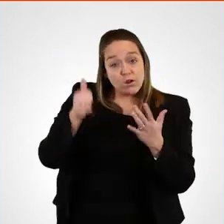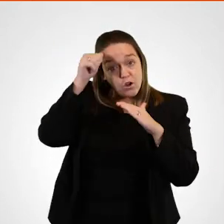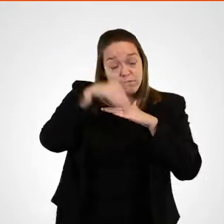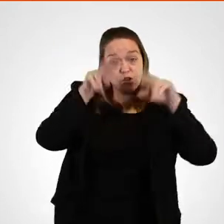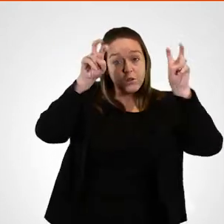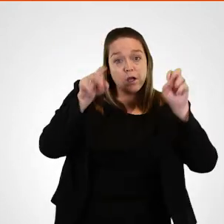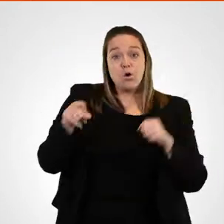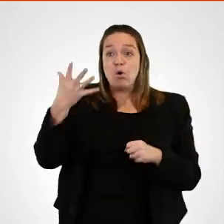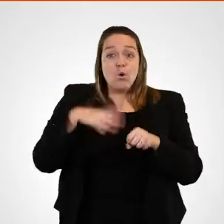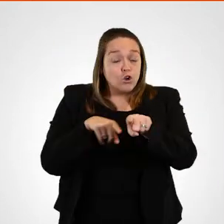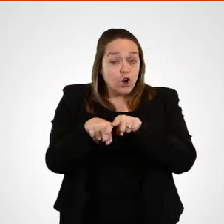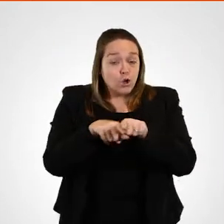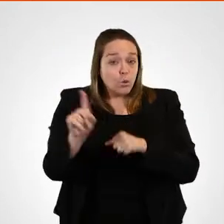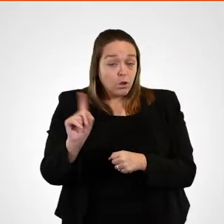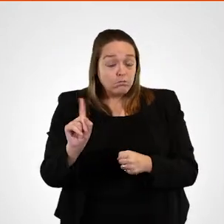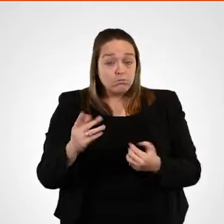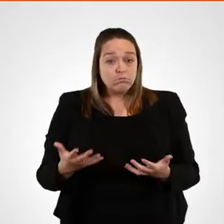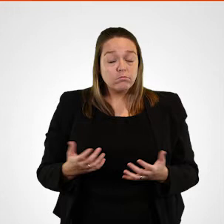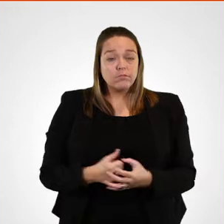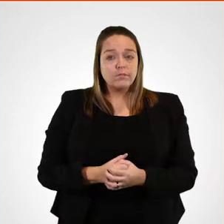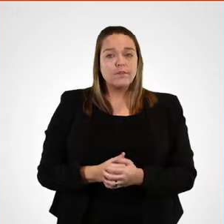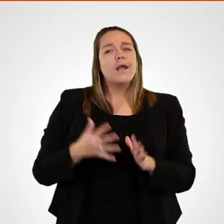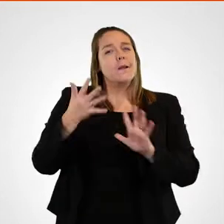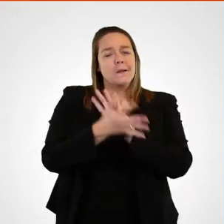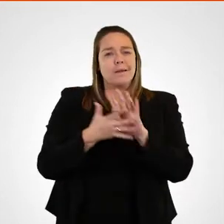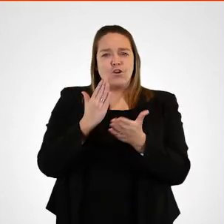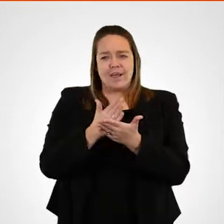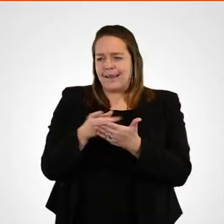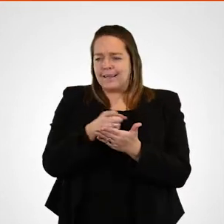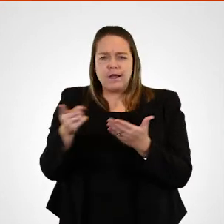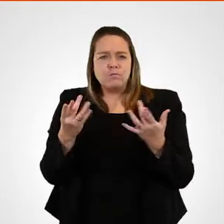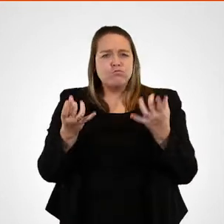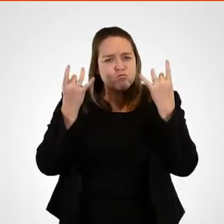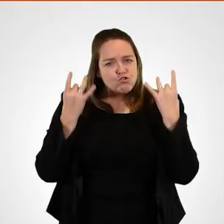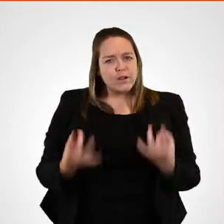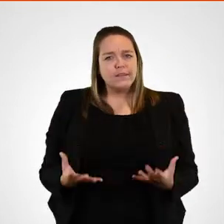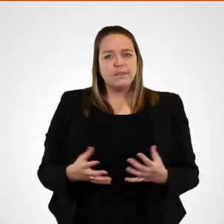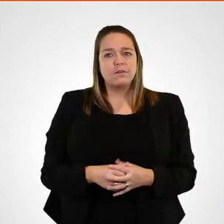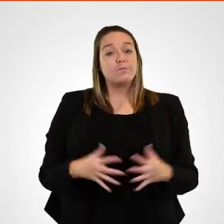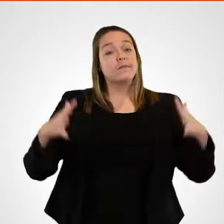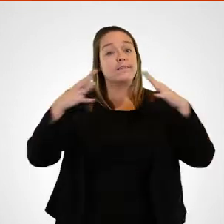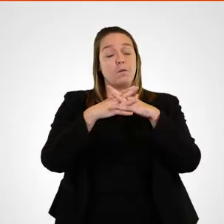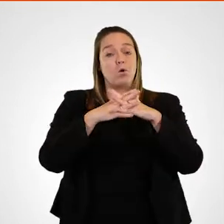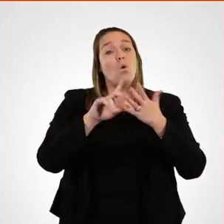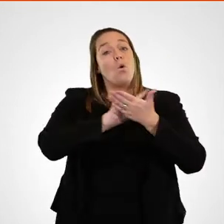What do you want to learn? So that we're really getting them ready. Then the W, while reading,